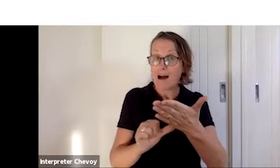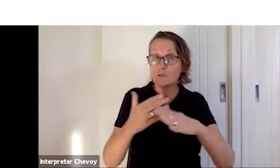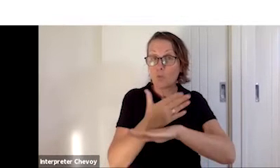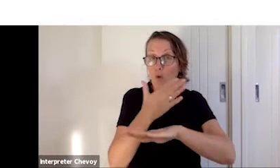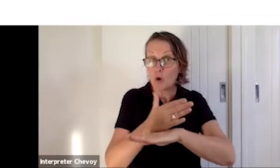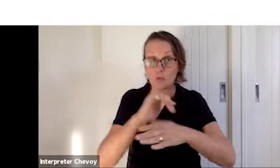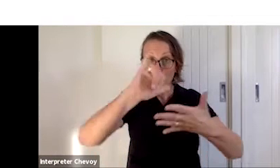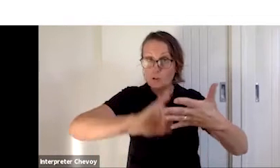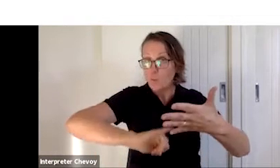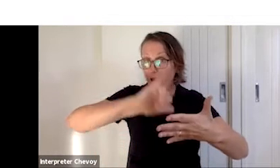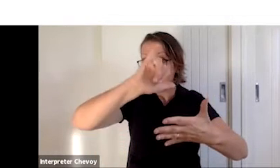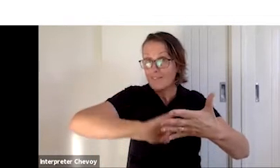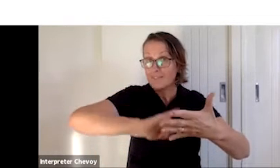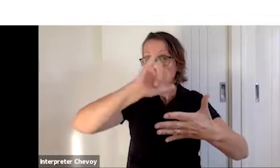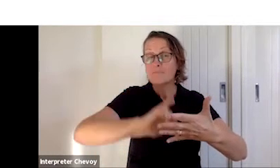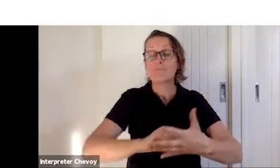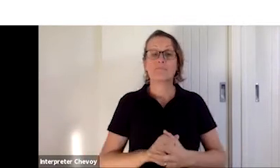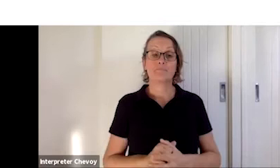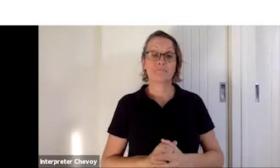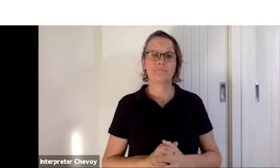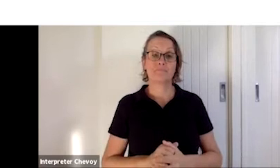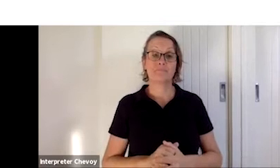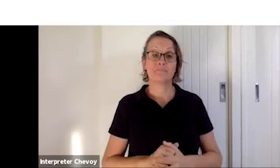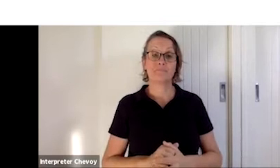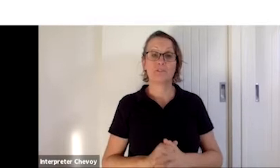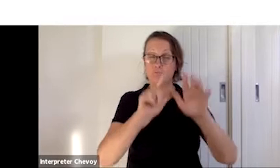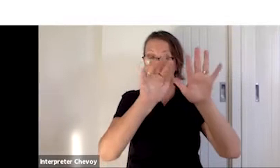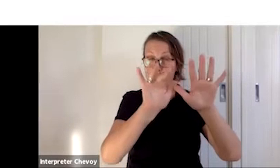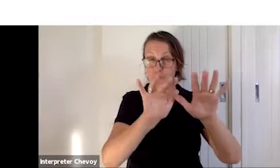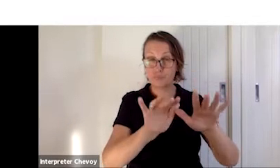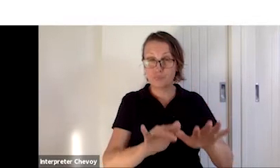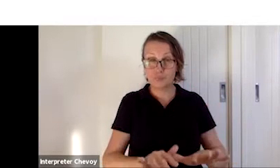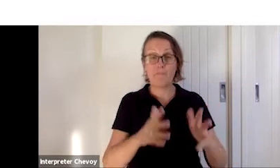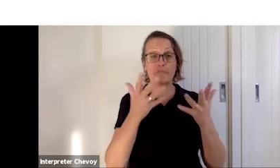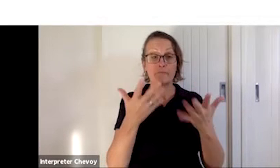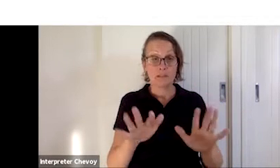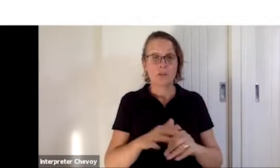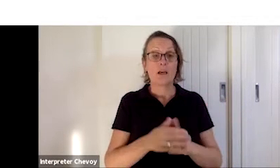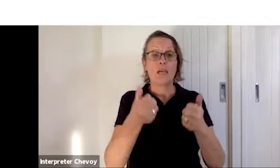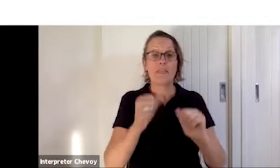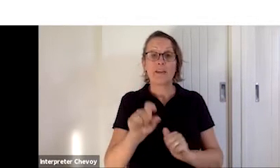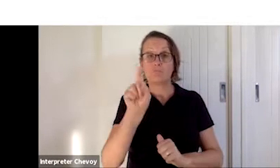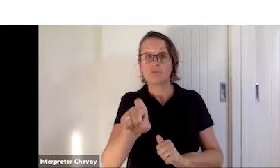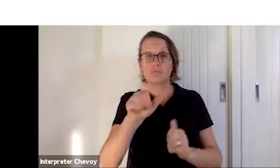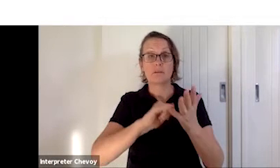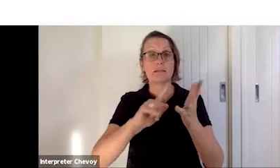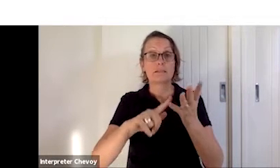you can choose which one. Once you put in all of those details you can click "submit request". It